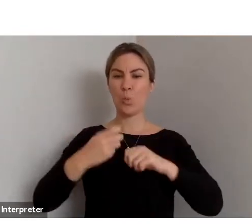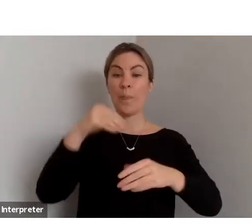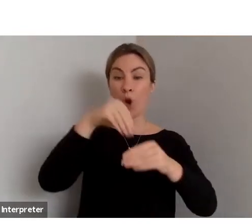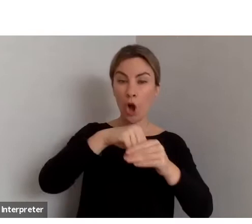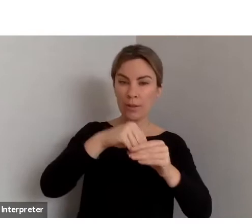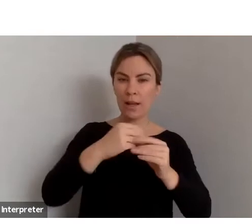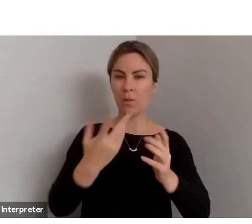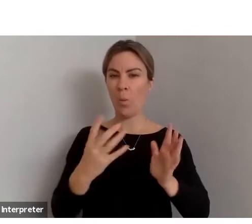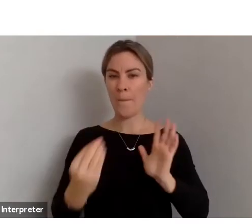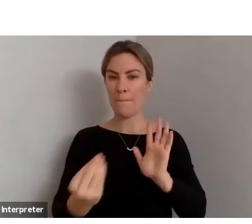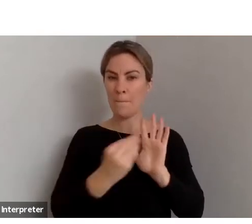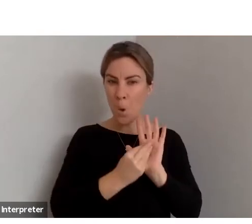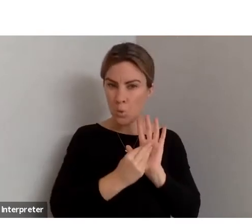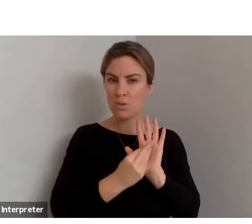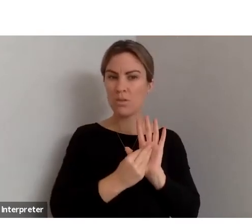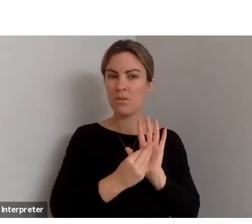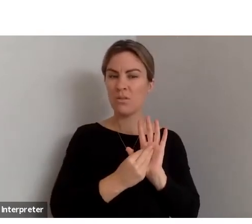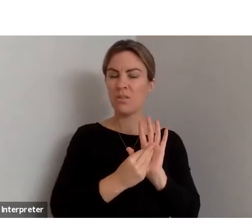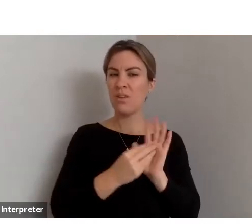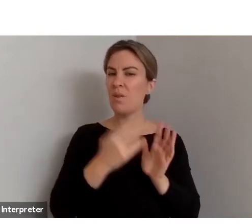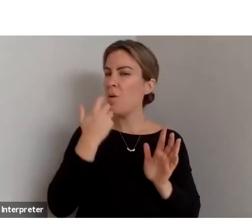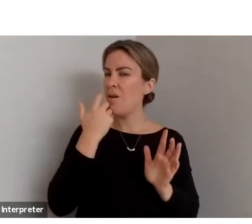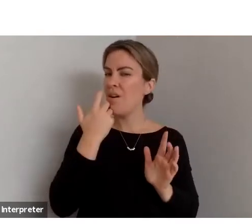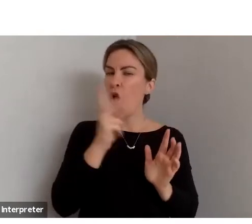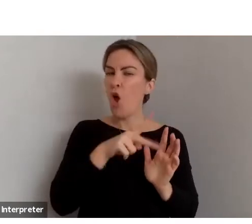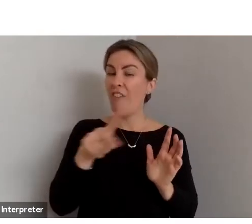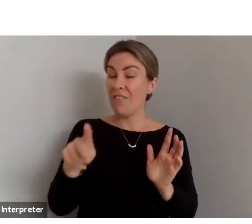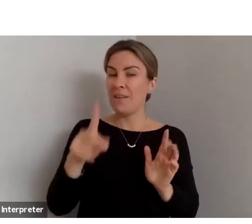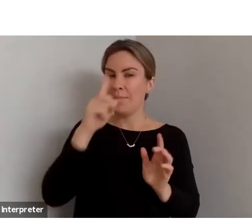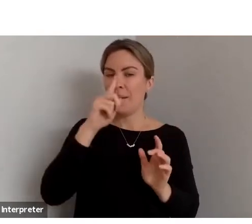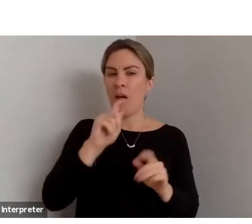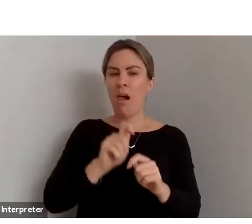it is at the very end of accessibility where features are thought of.